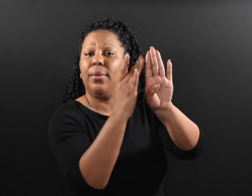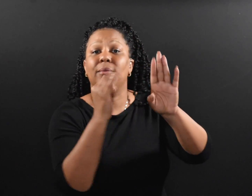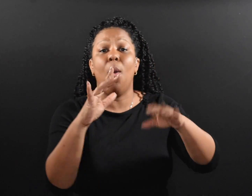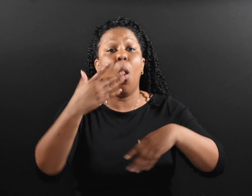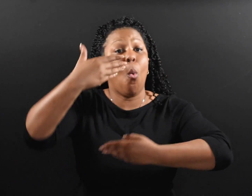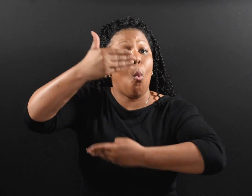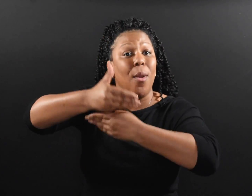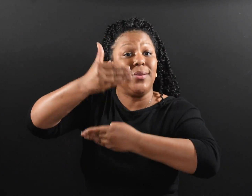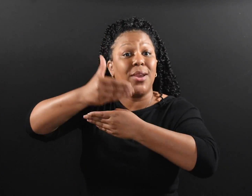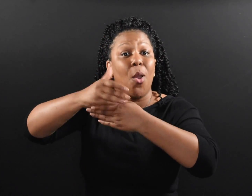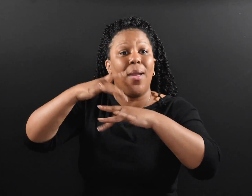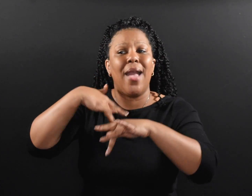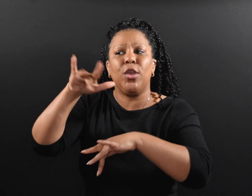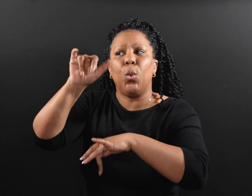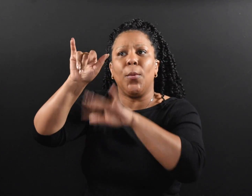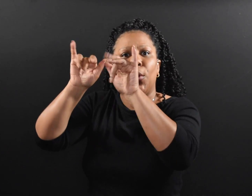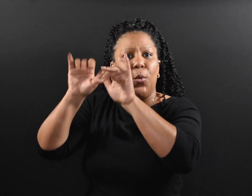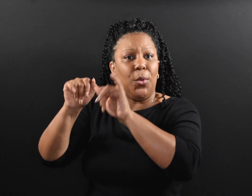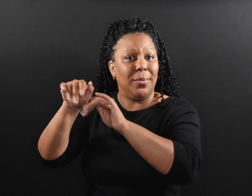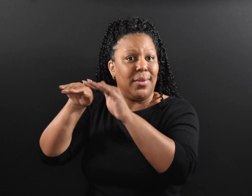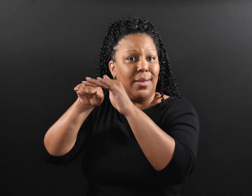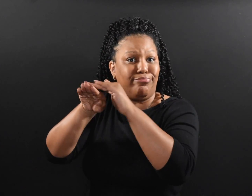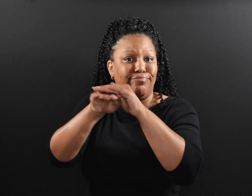Some of this replacement air comes from the soil.